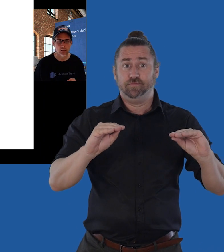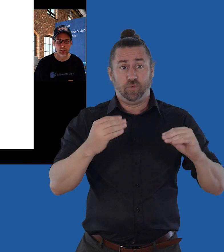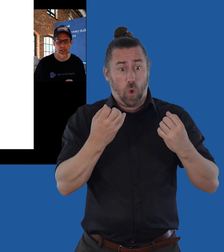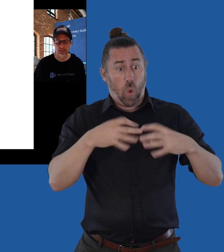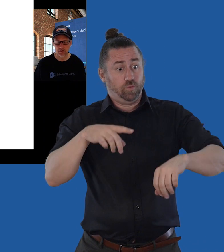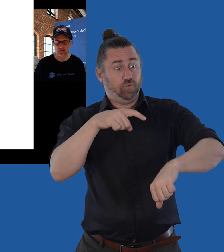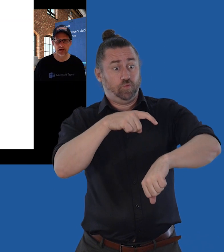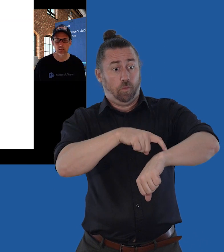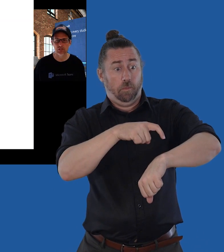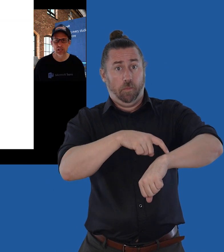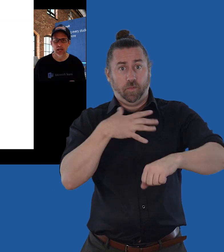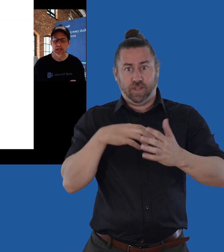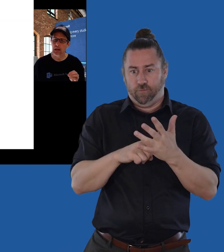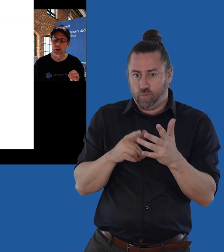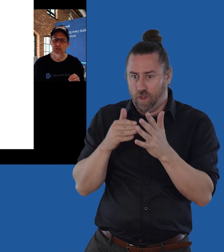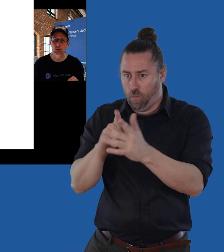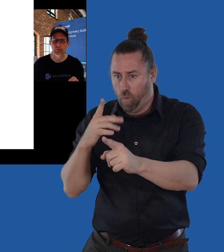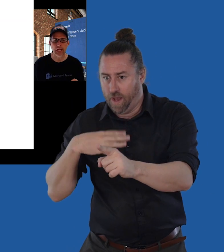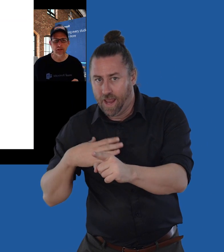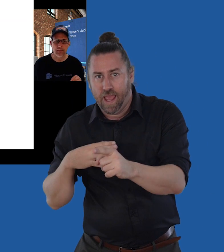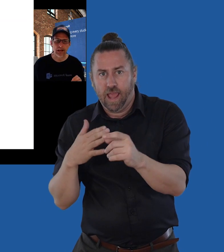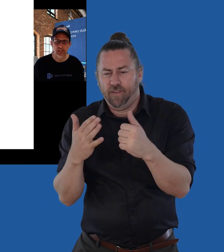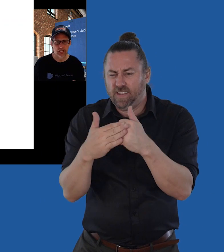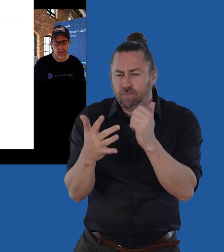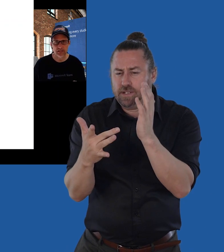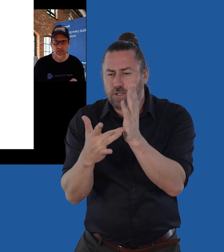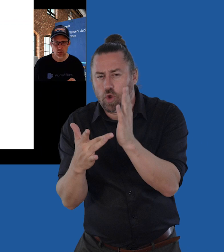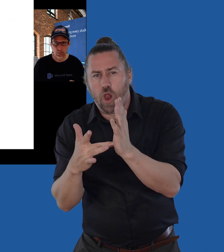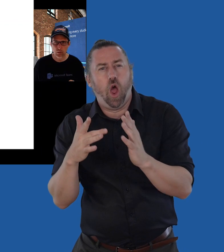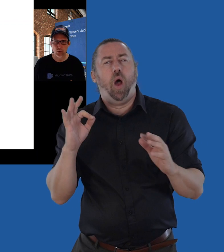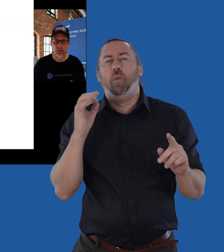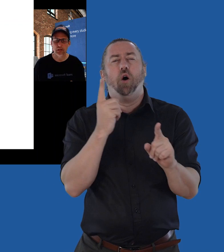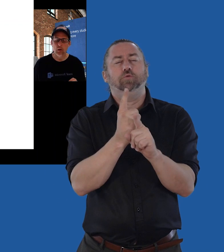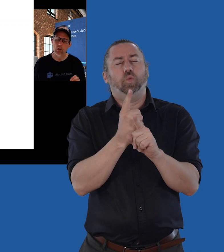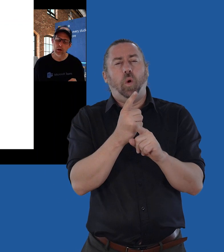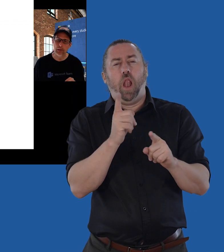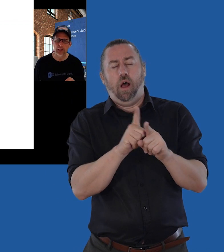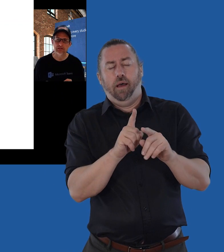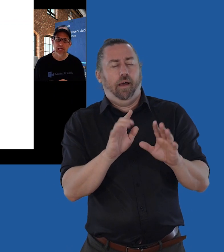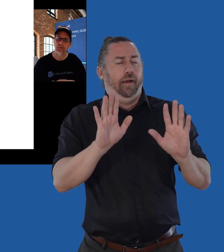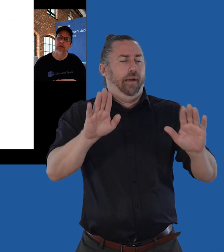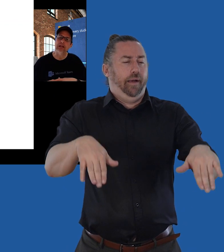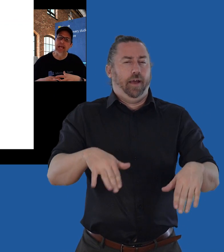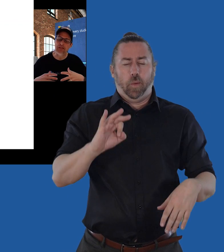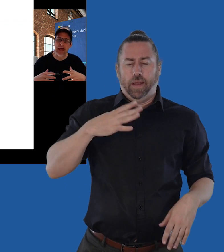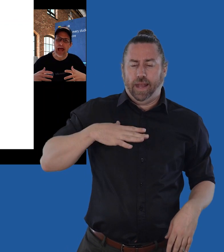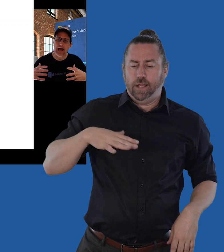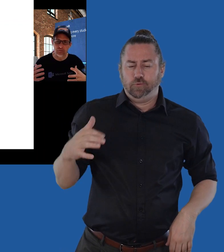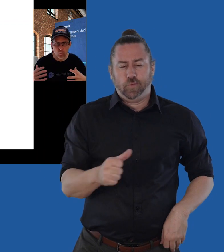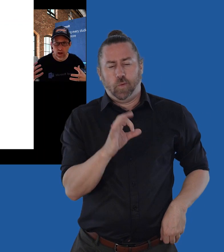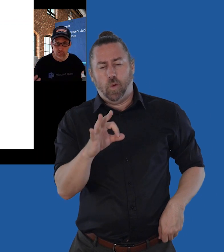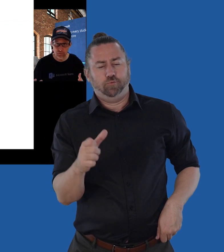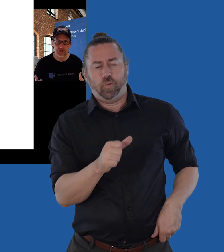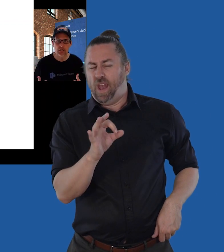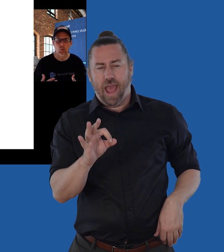including assistive technology. Now, I don't mean that managing their needs is not important. What I mean is, if we could get that out of the way first,